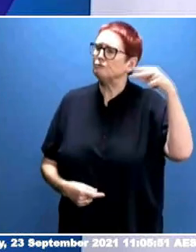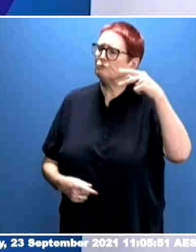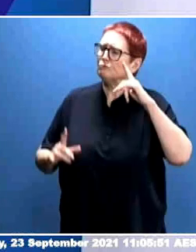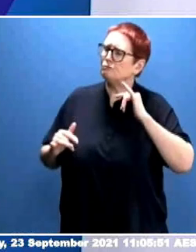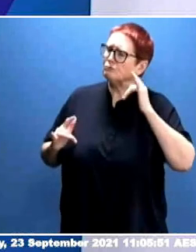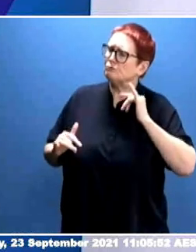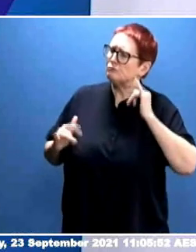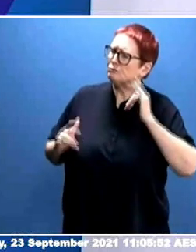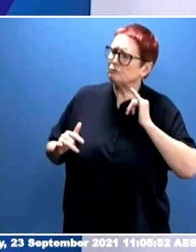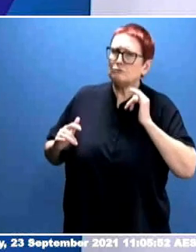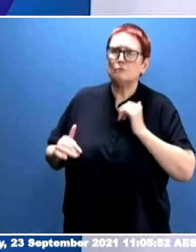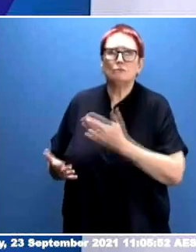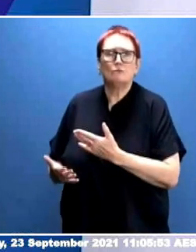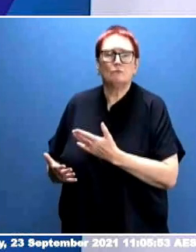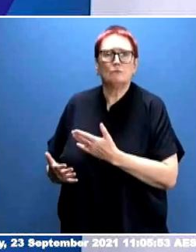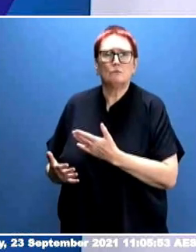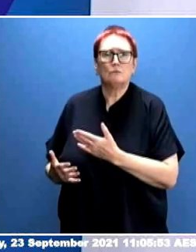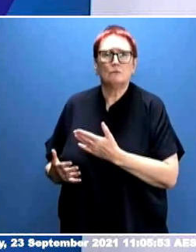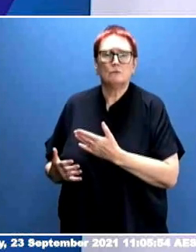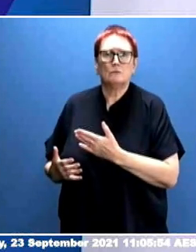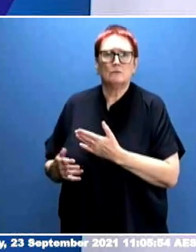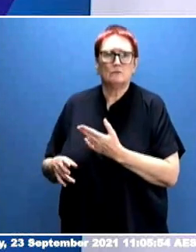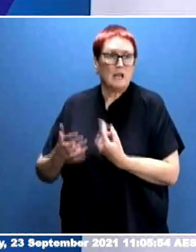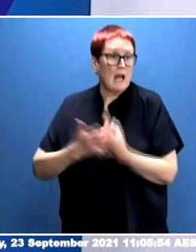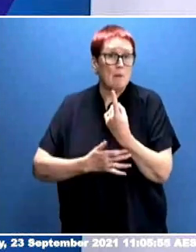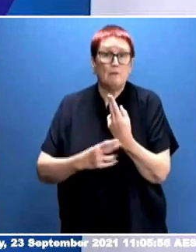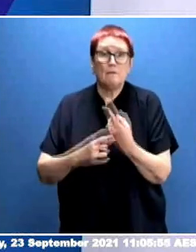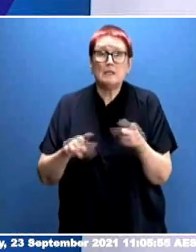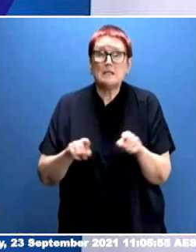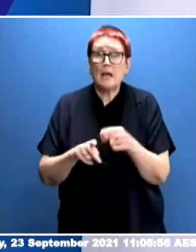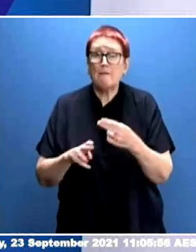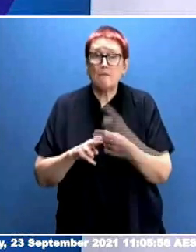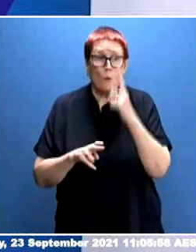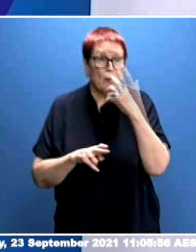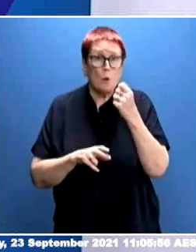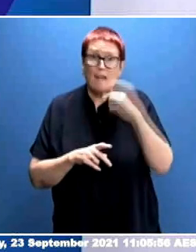as happens for people who are with intellectual disabilities